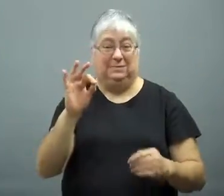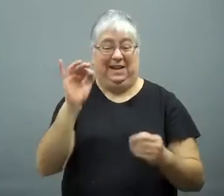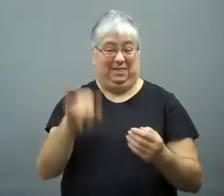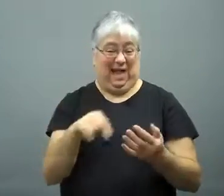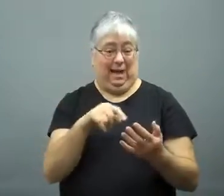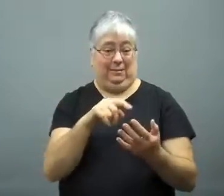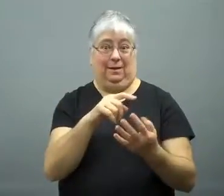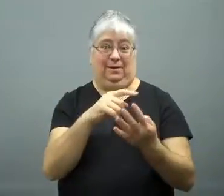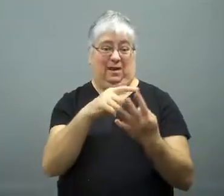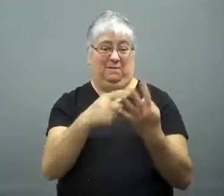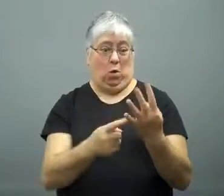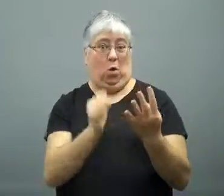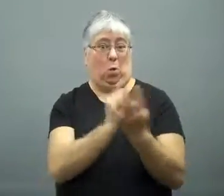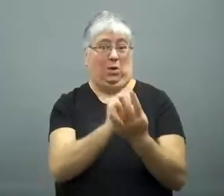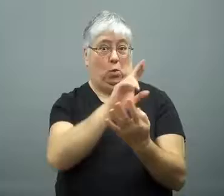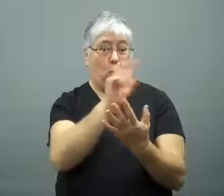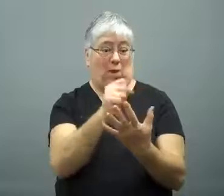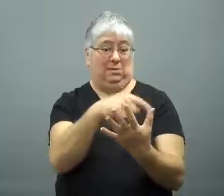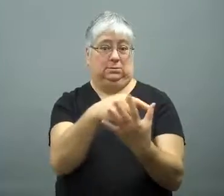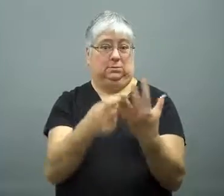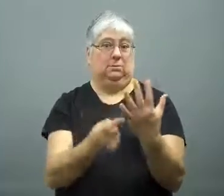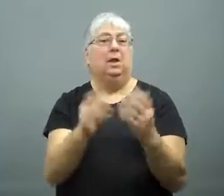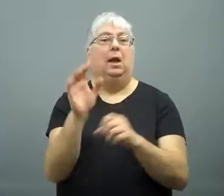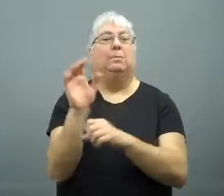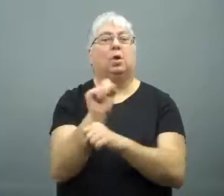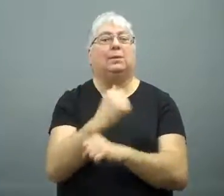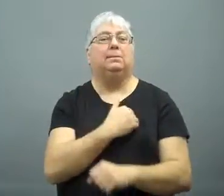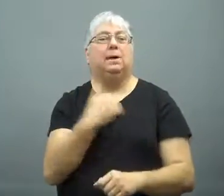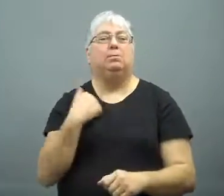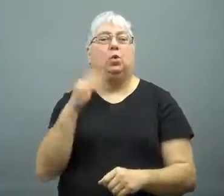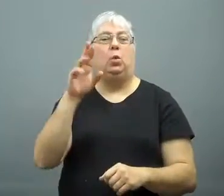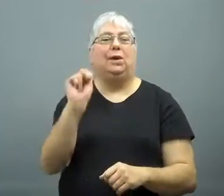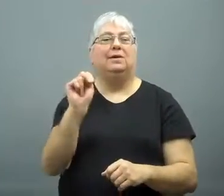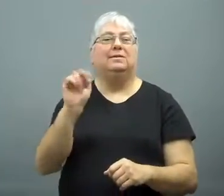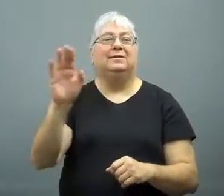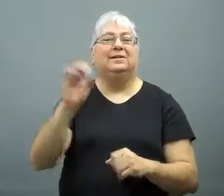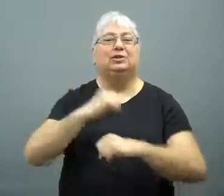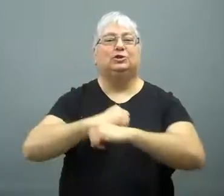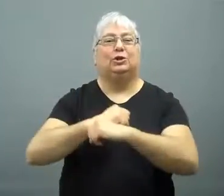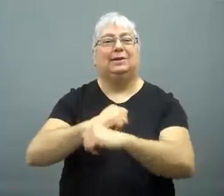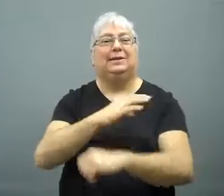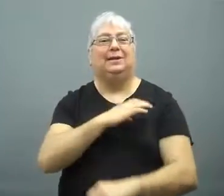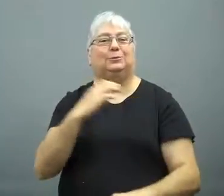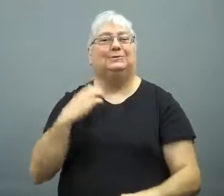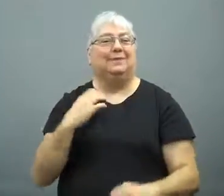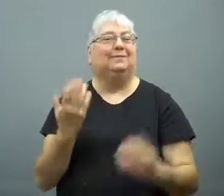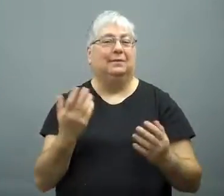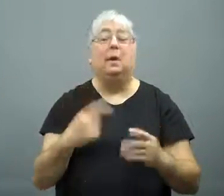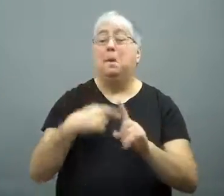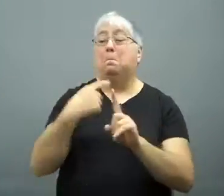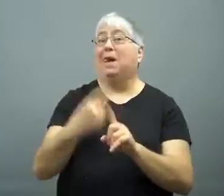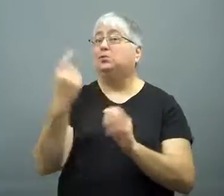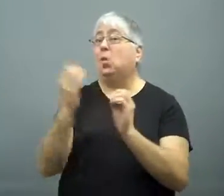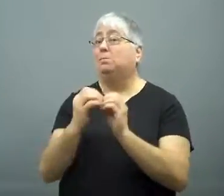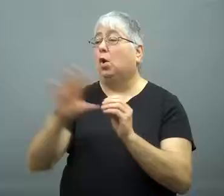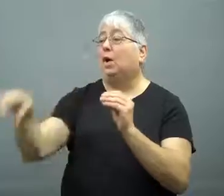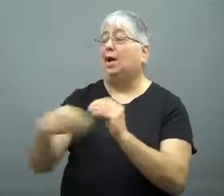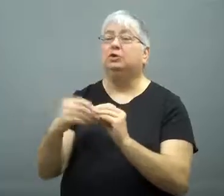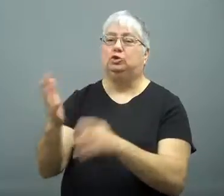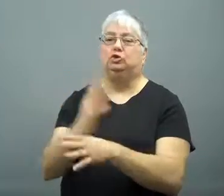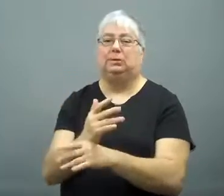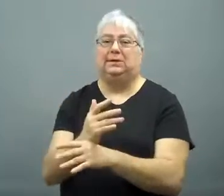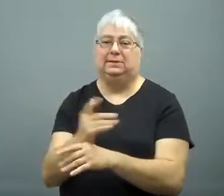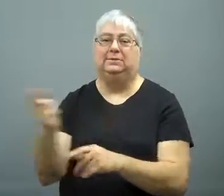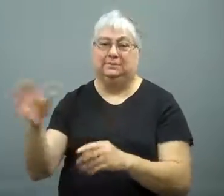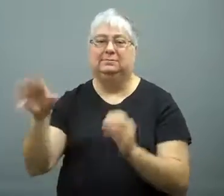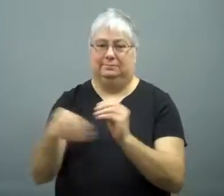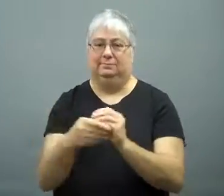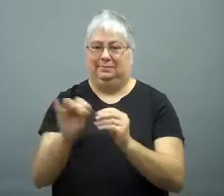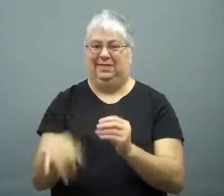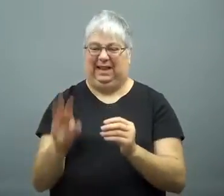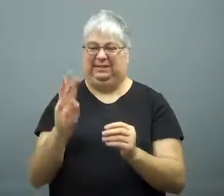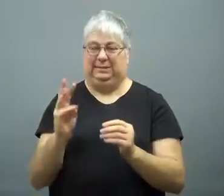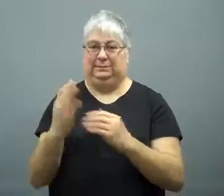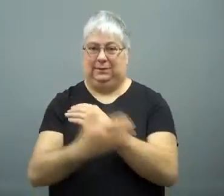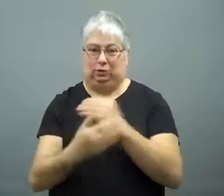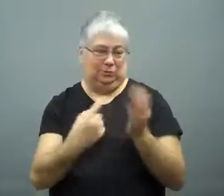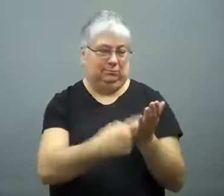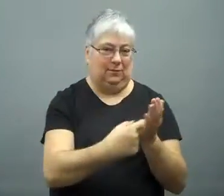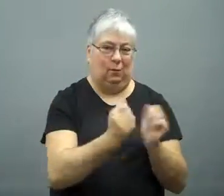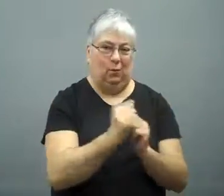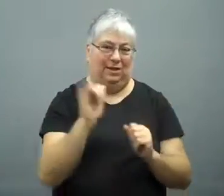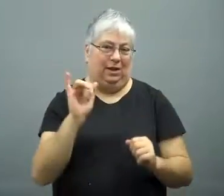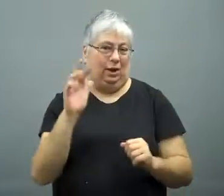These four countries and the U.S. are permanent members